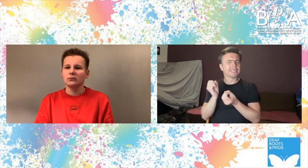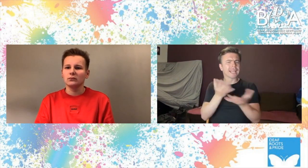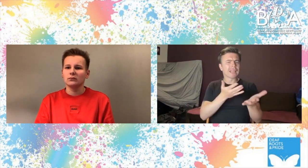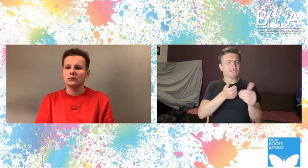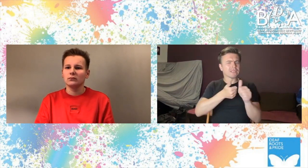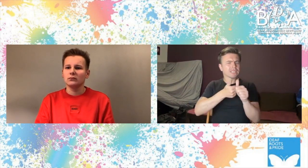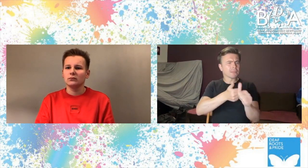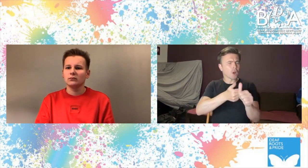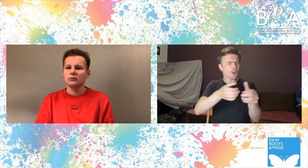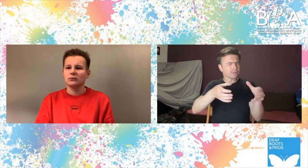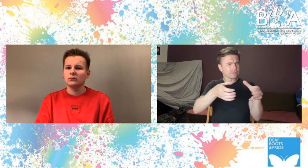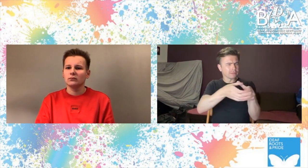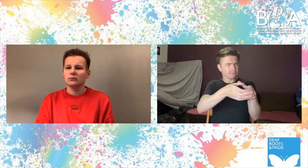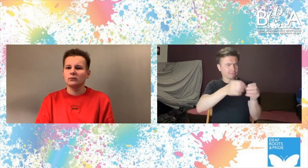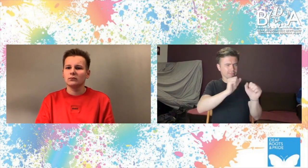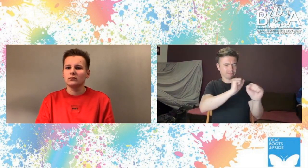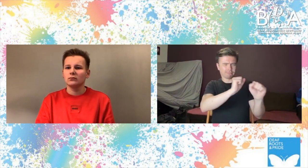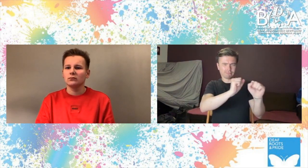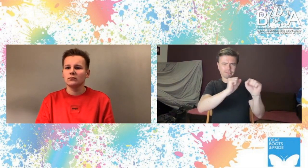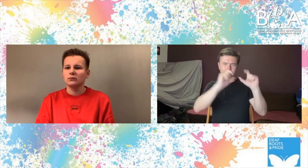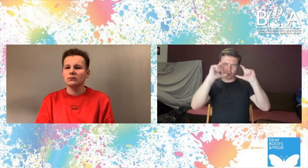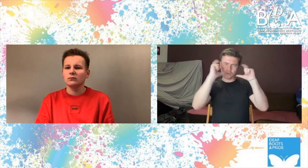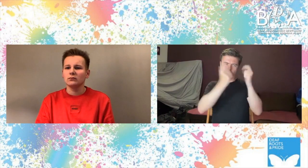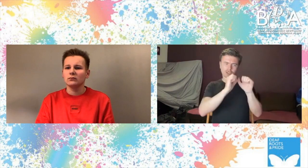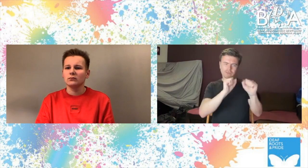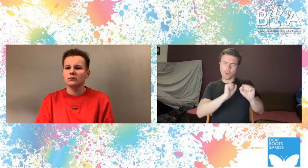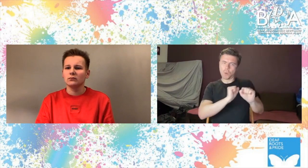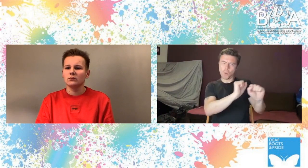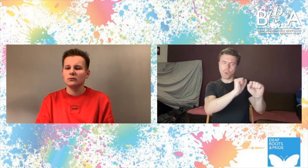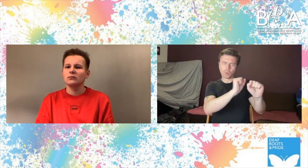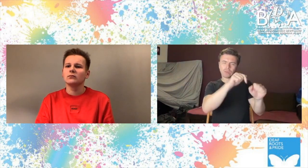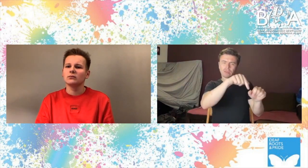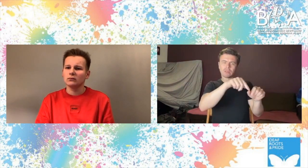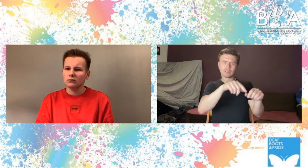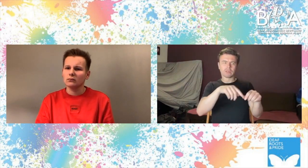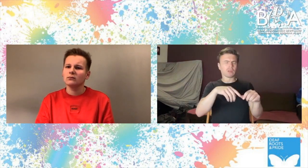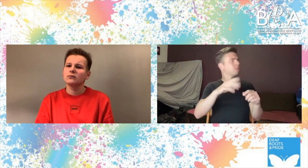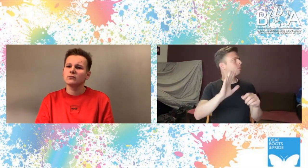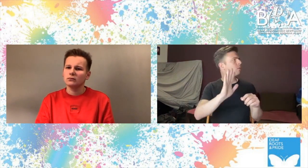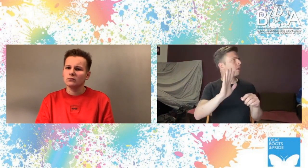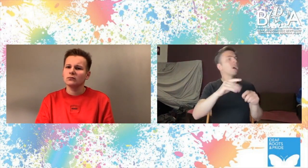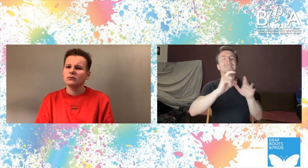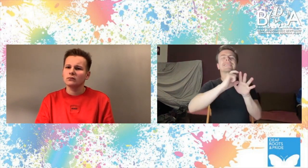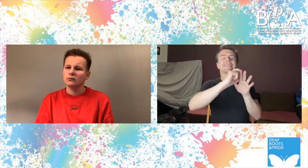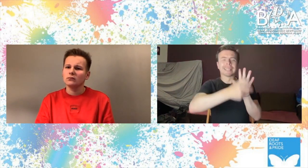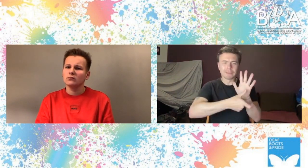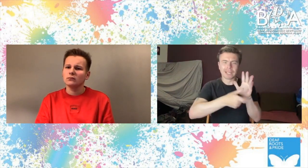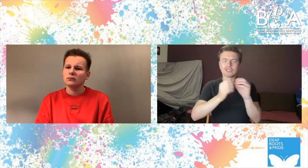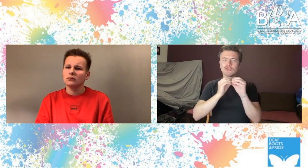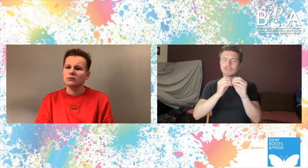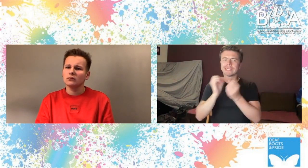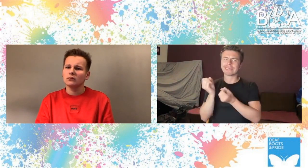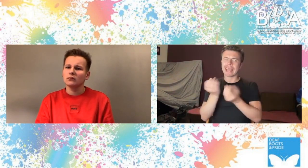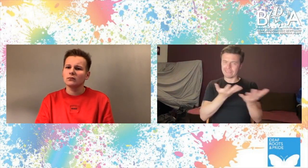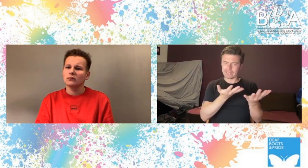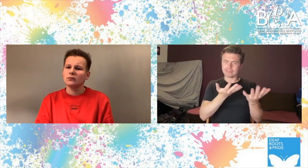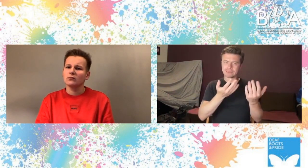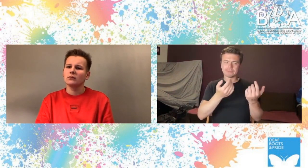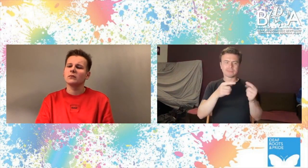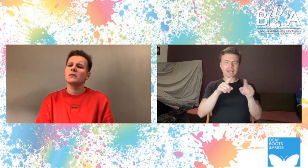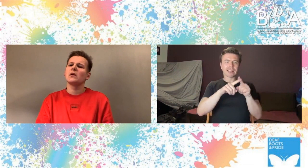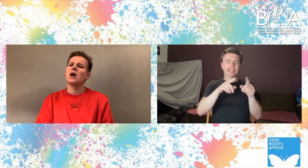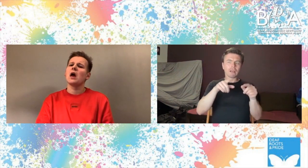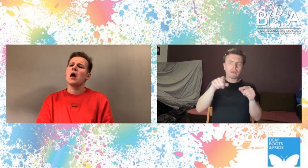Support Service there asked me what I needed, I had an interview with them